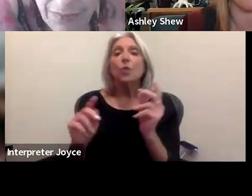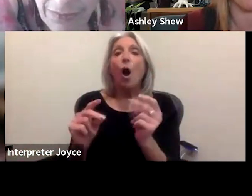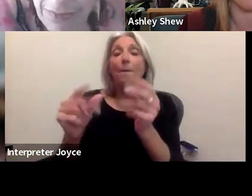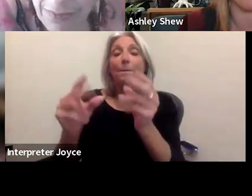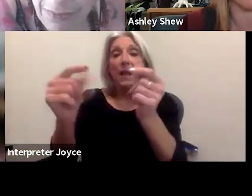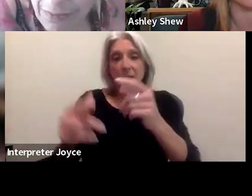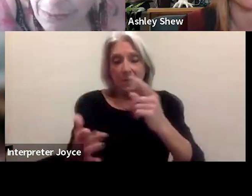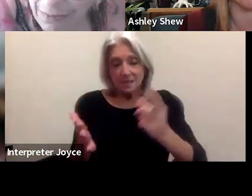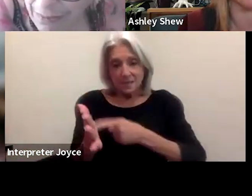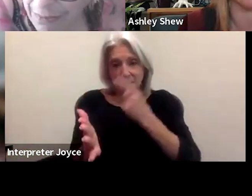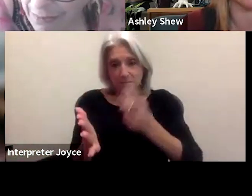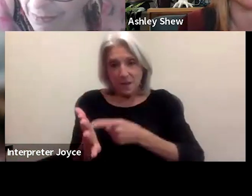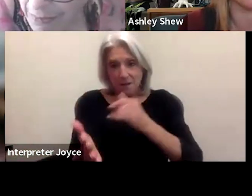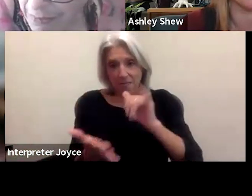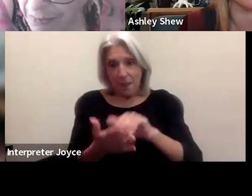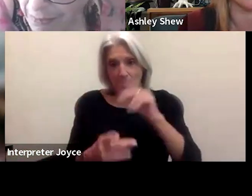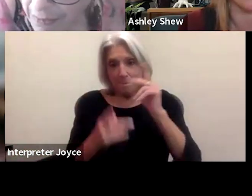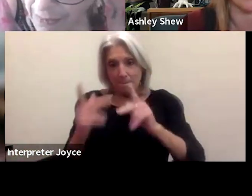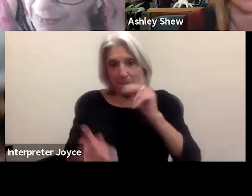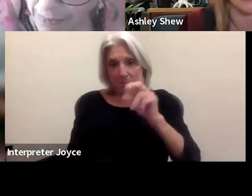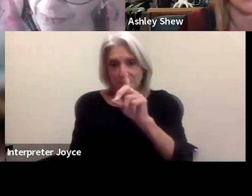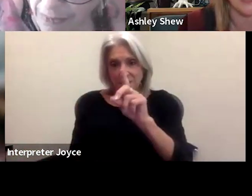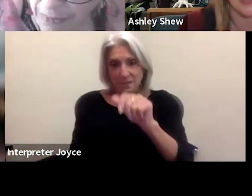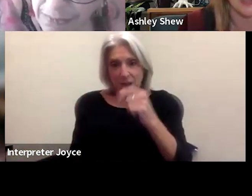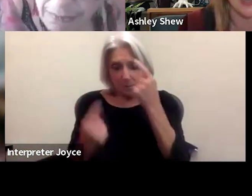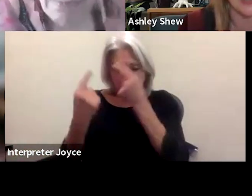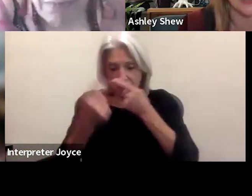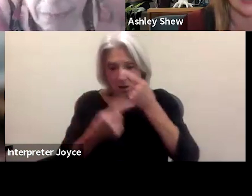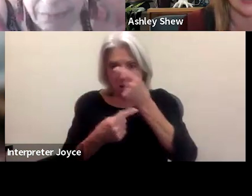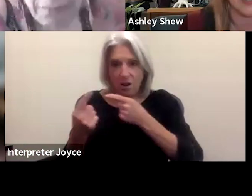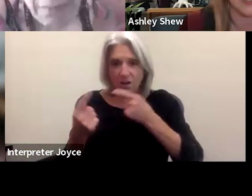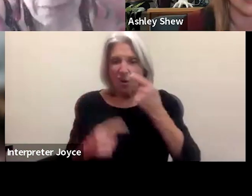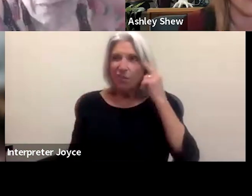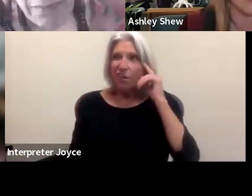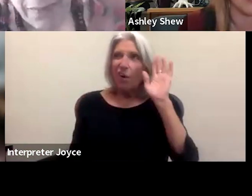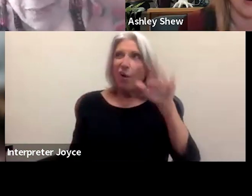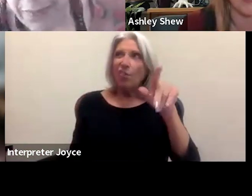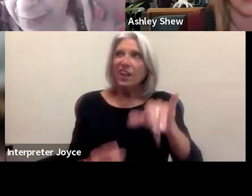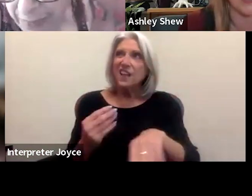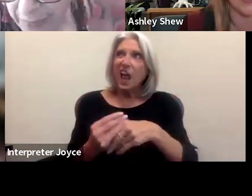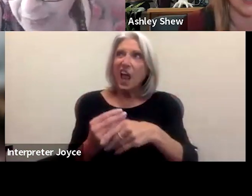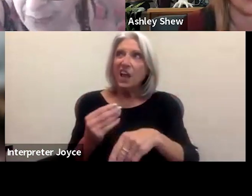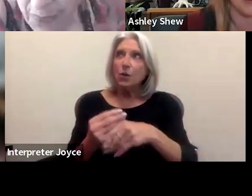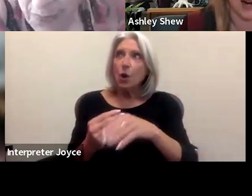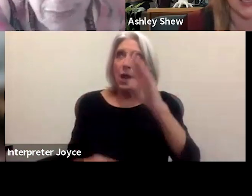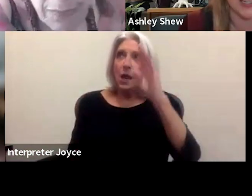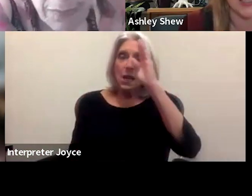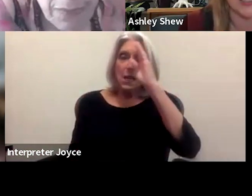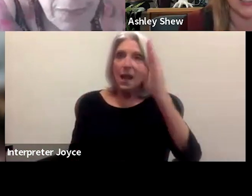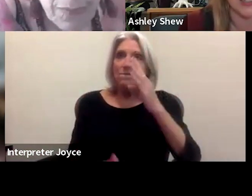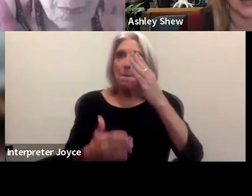that disabled considerations are always thought as an add-on and never part of the entire process.